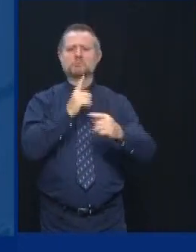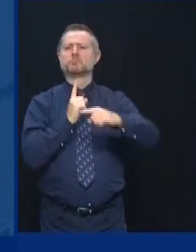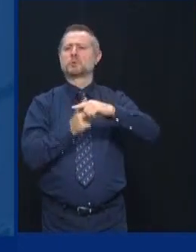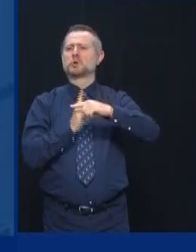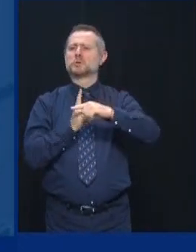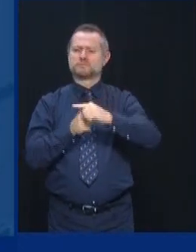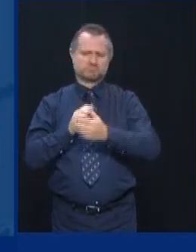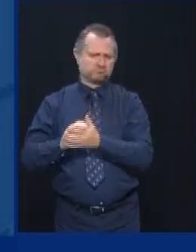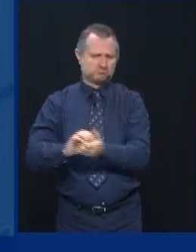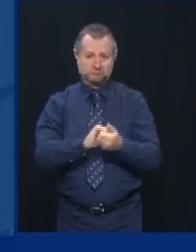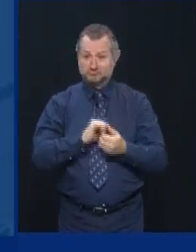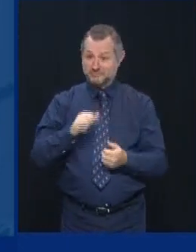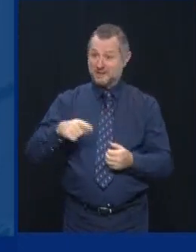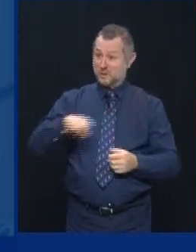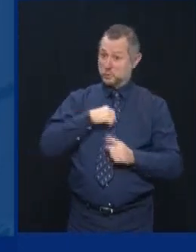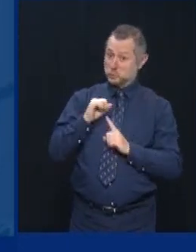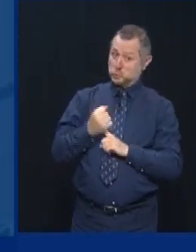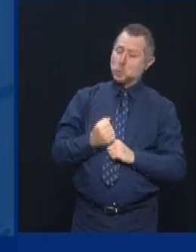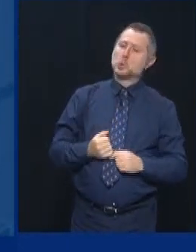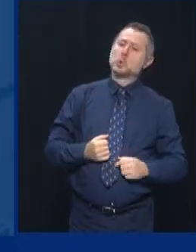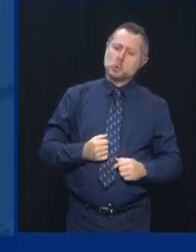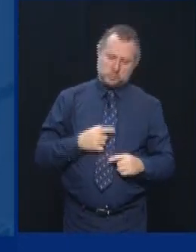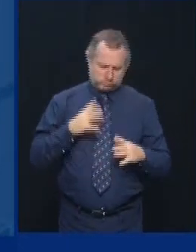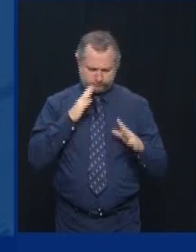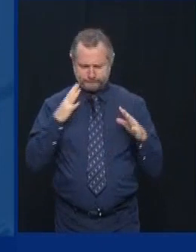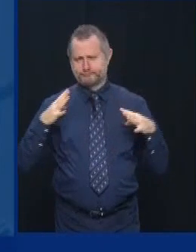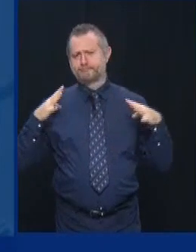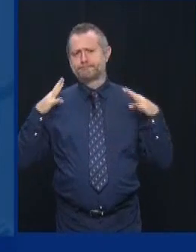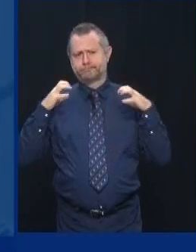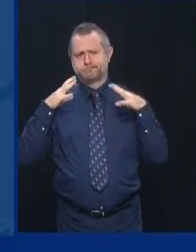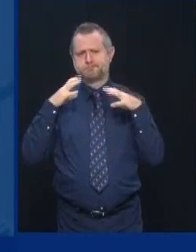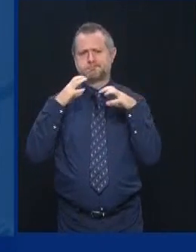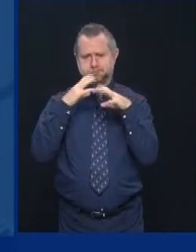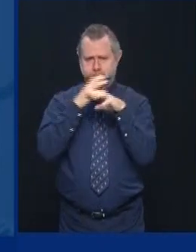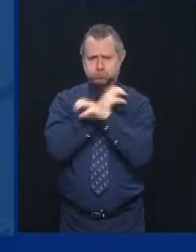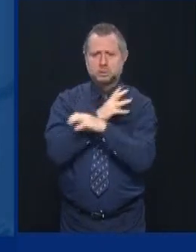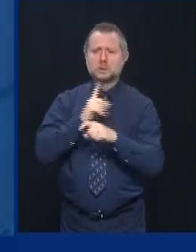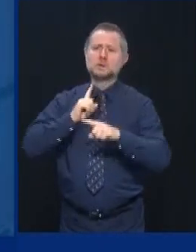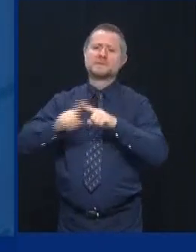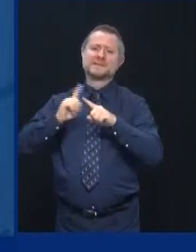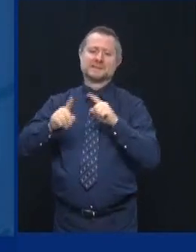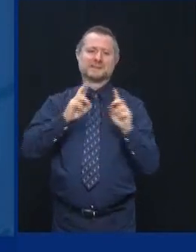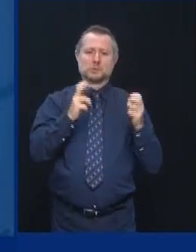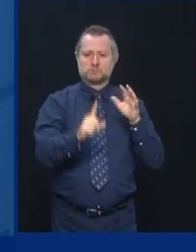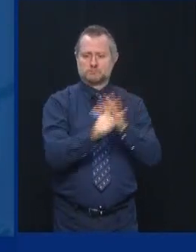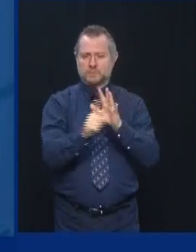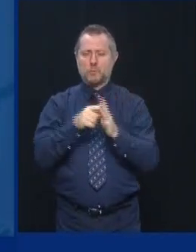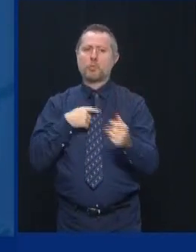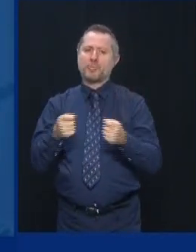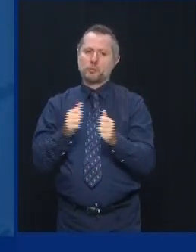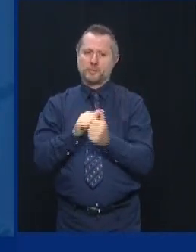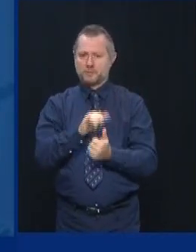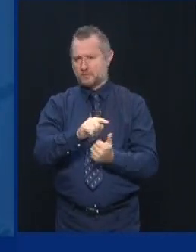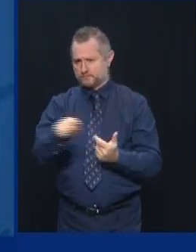CONVERSATION. IT WAS A COLLABORATIVE POSITIVE CONVERSATION. IT'S A COMPLEX SITUATION.